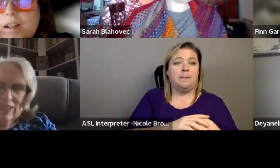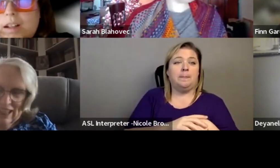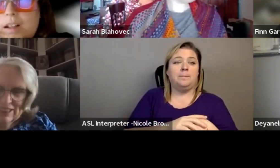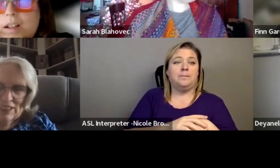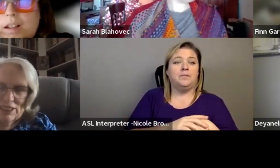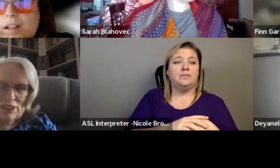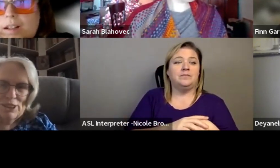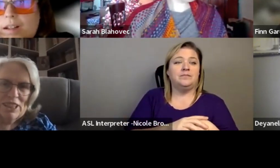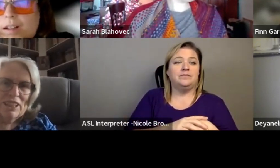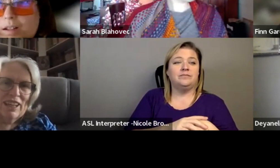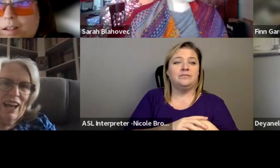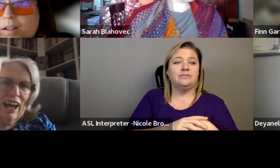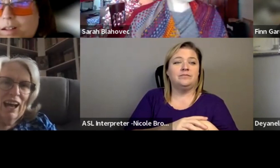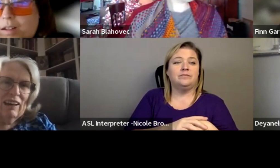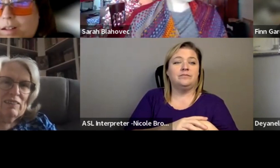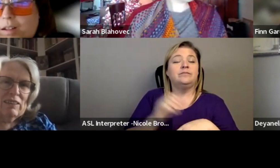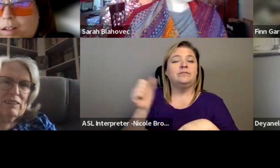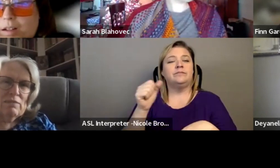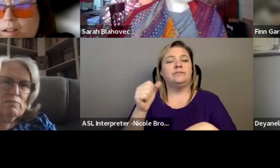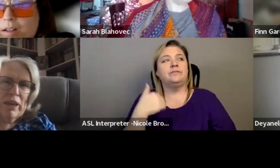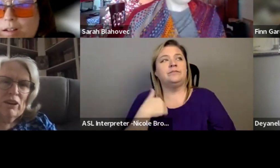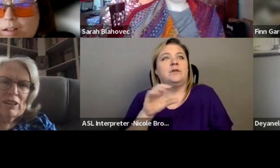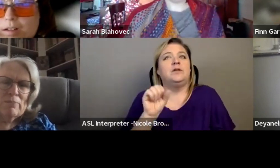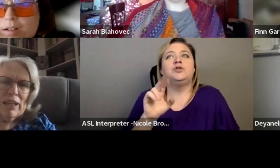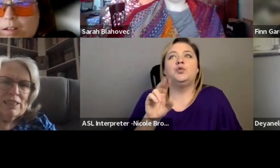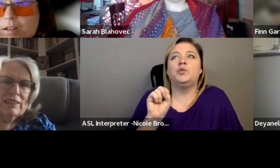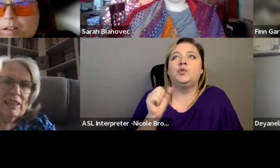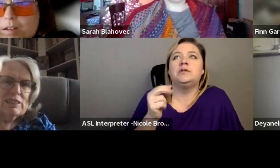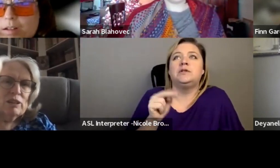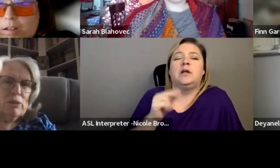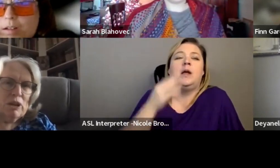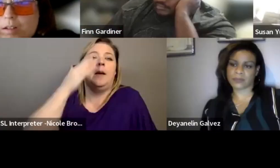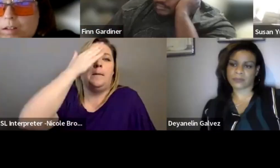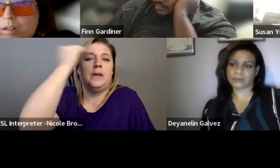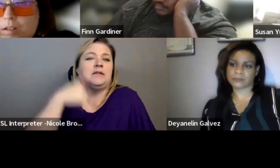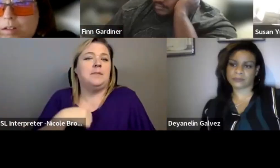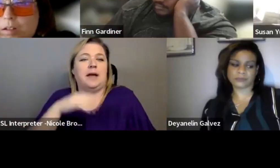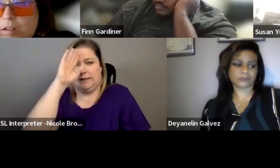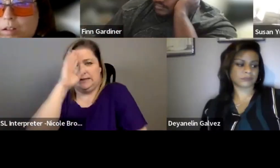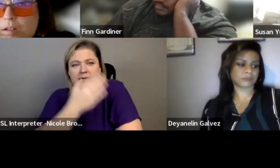Susan Yuan: Yes, this is Susan. Because my son doesn't communicate conventionally.